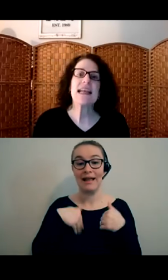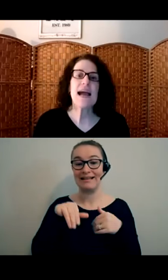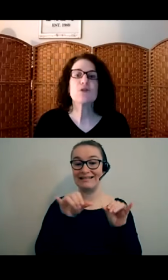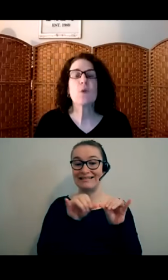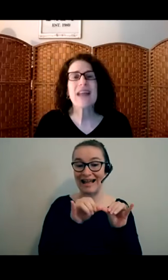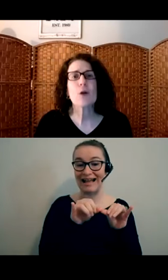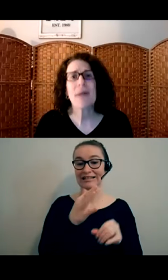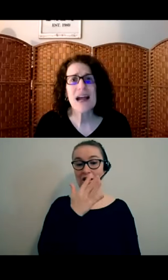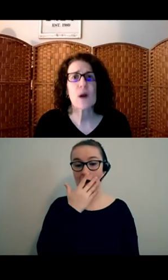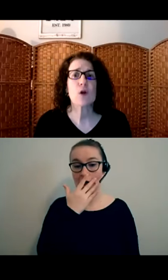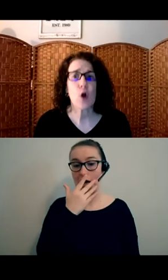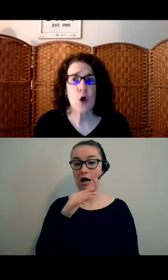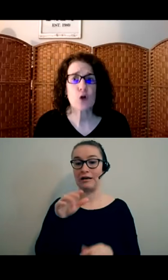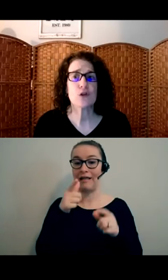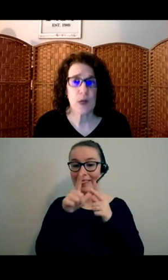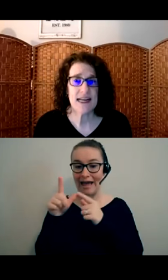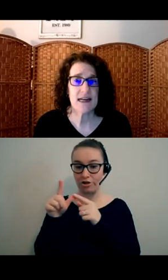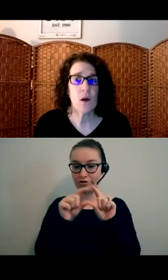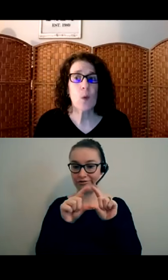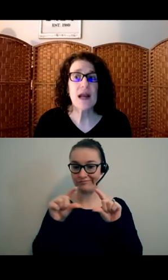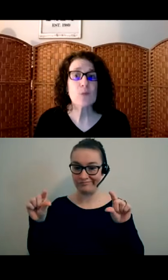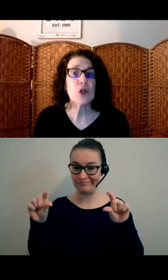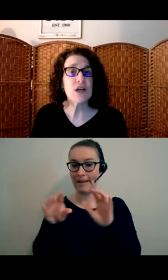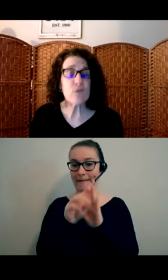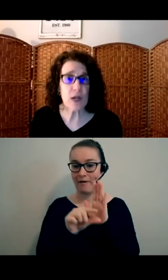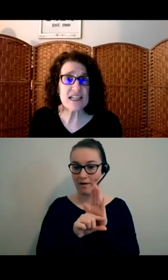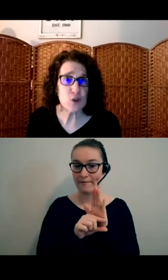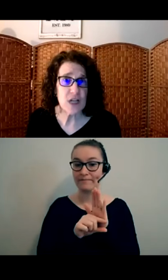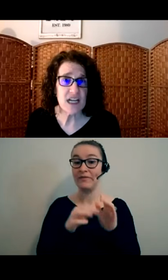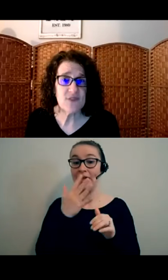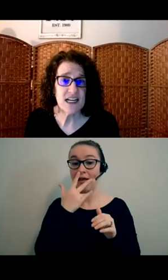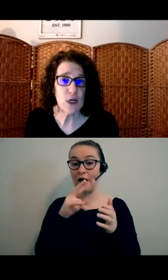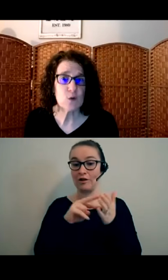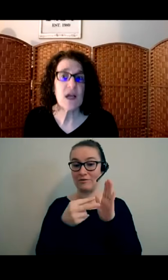Captions without a background are hard to read. When I was looking for exercise videos,